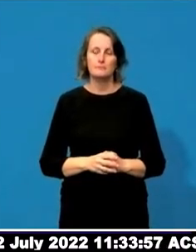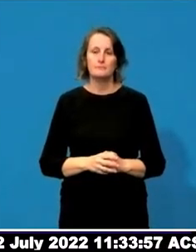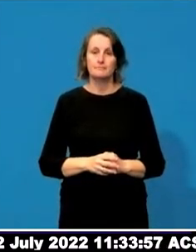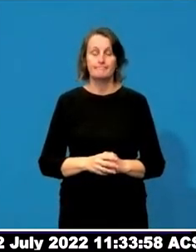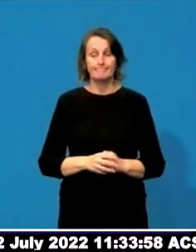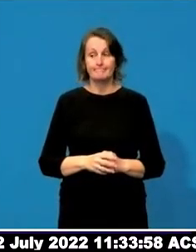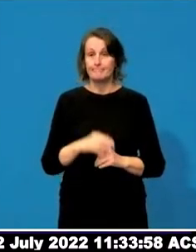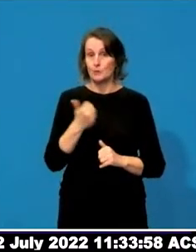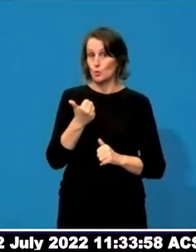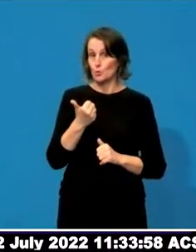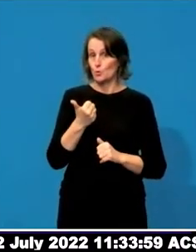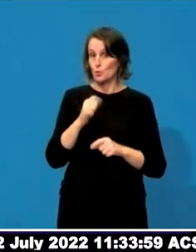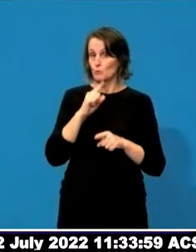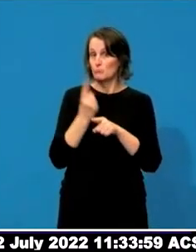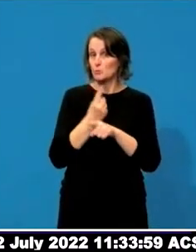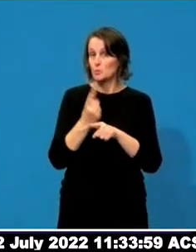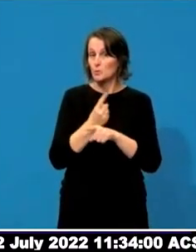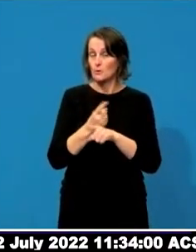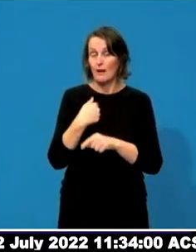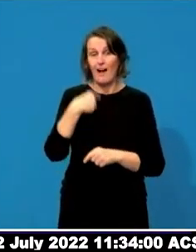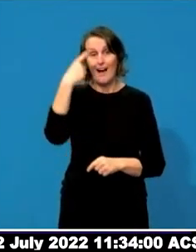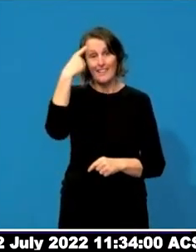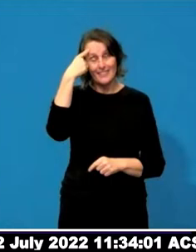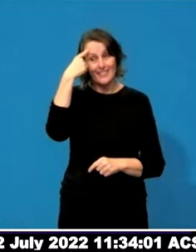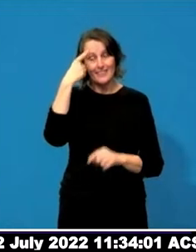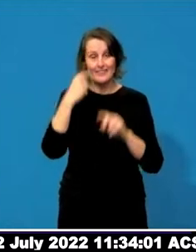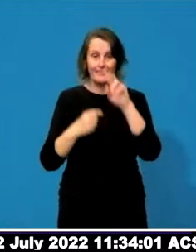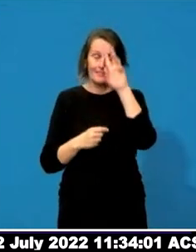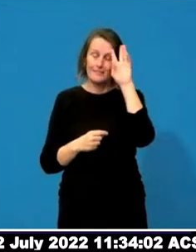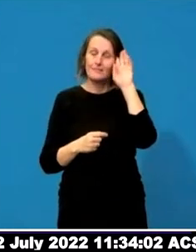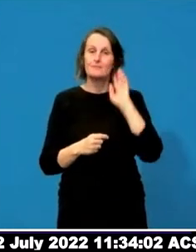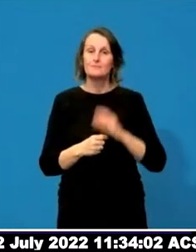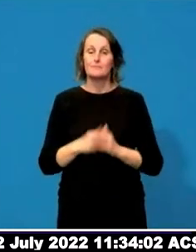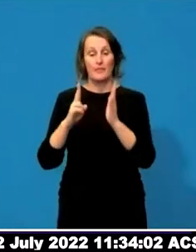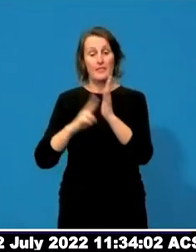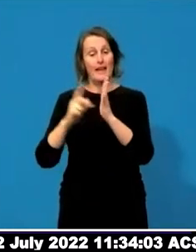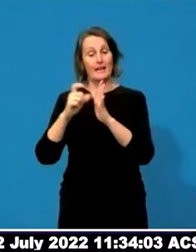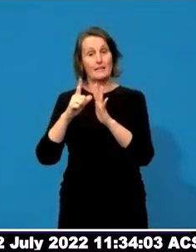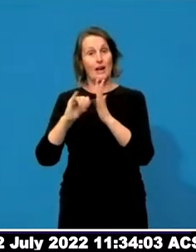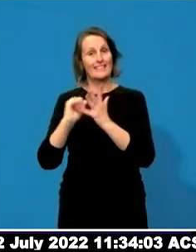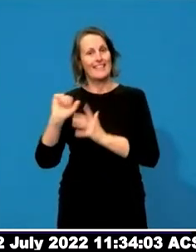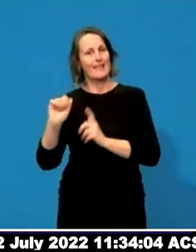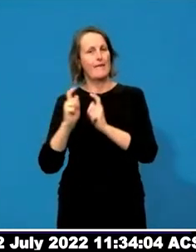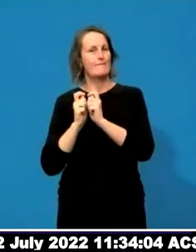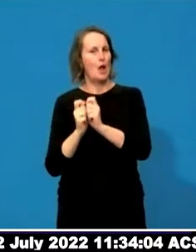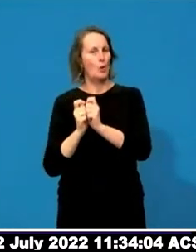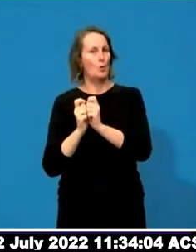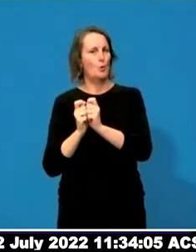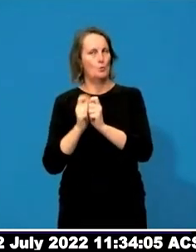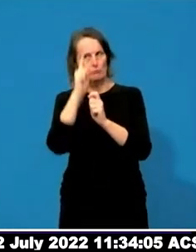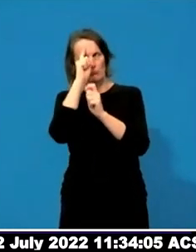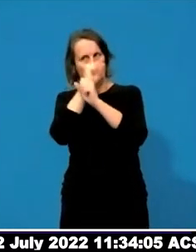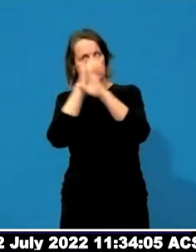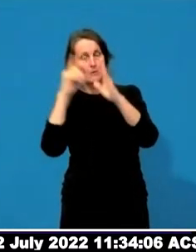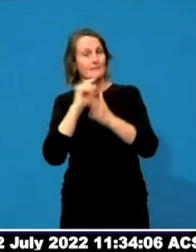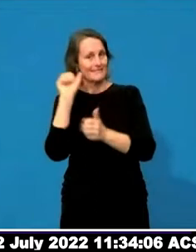And I do think that the - the values and - of the scheme still hold true.